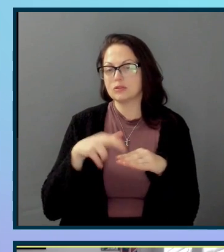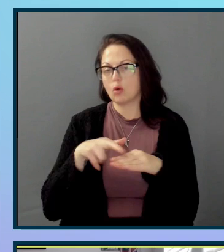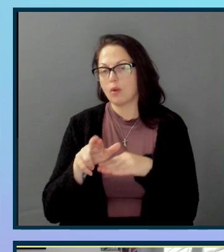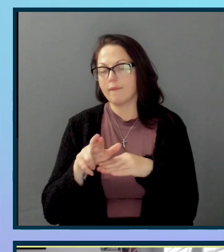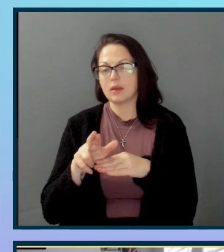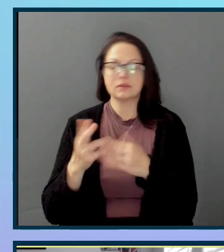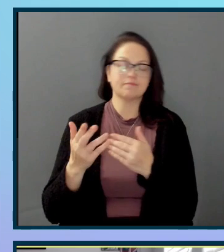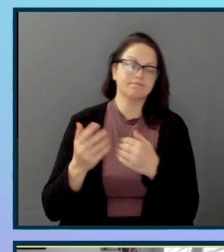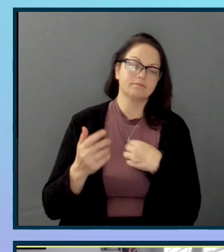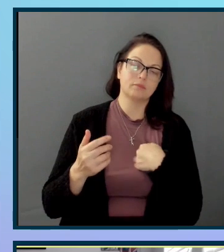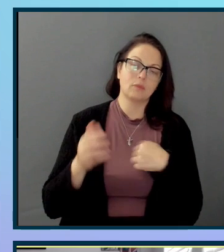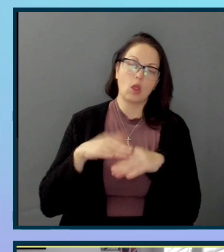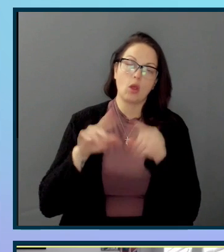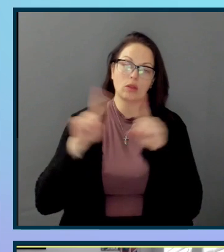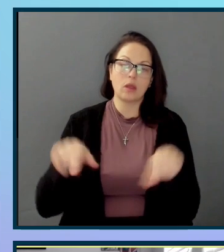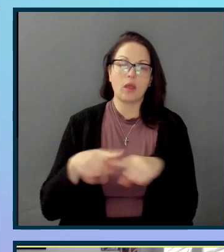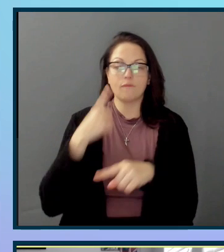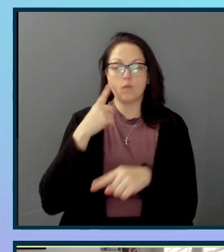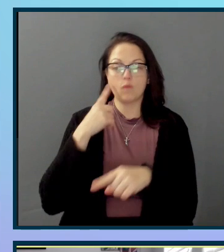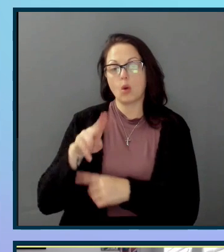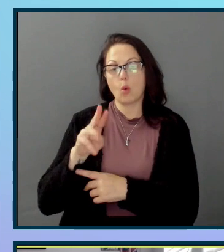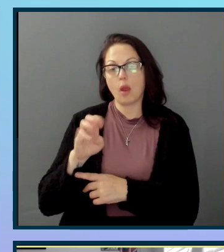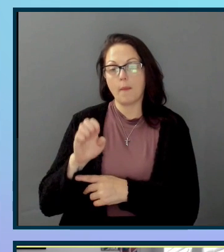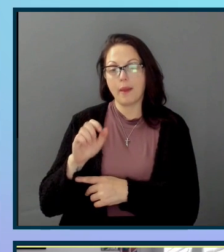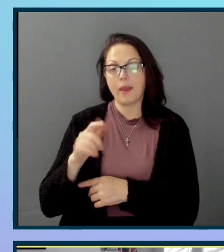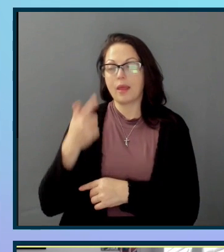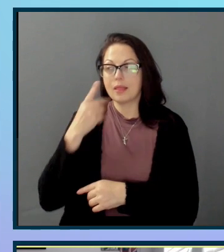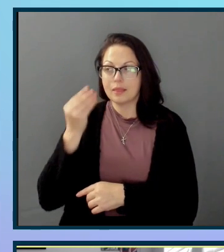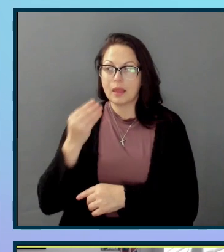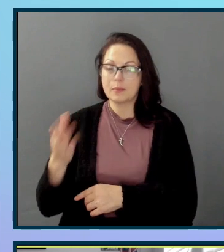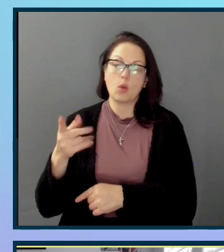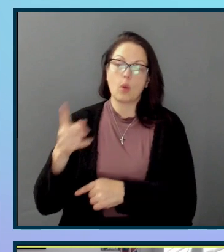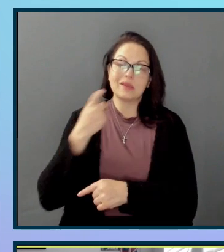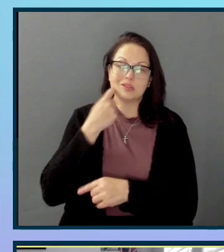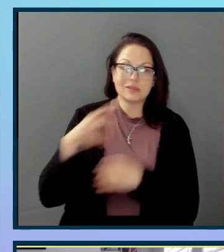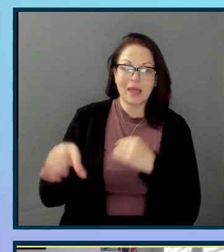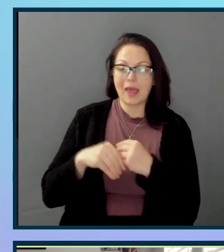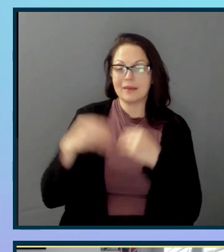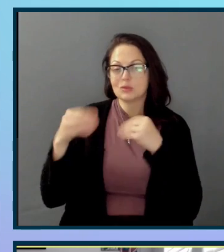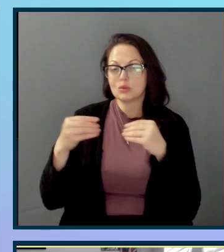For example, for Kwame, let him know what he just added to his shopping cart so that he doesn't have to use the back button